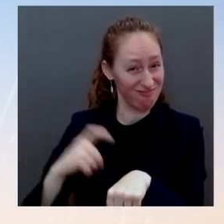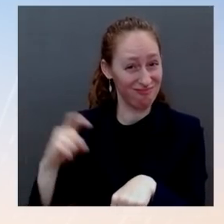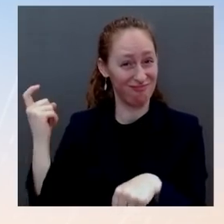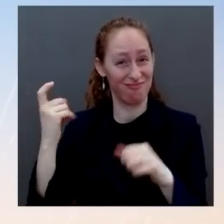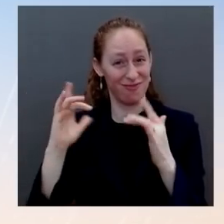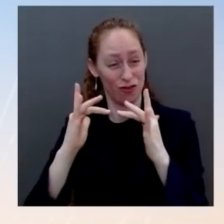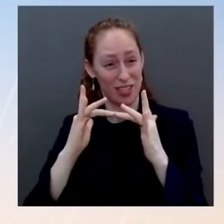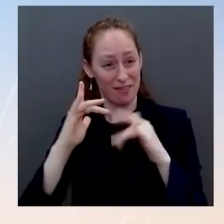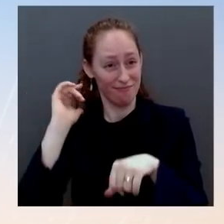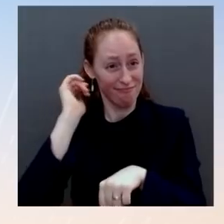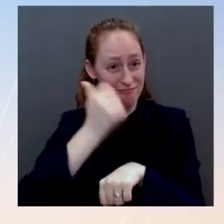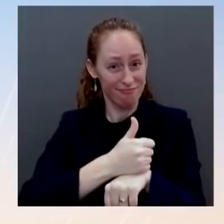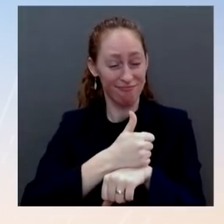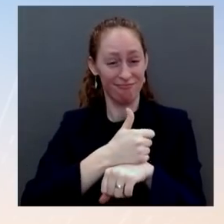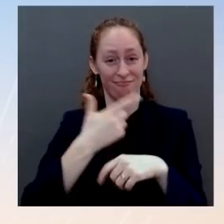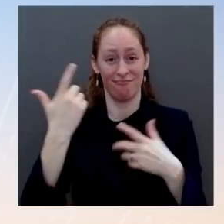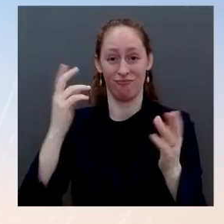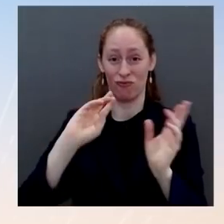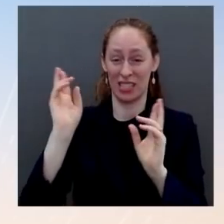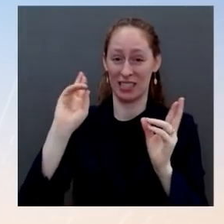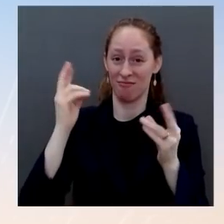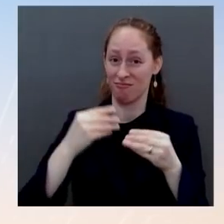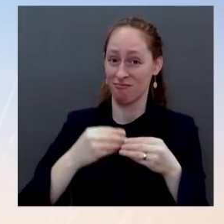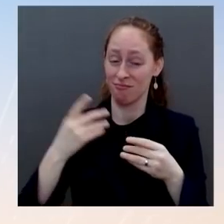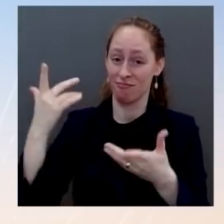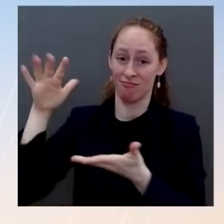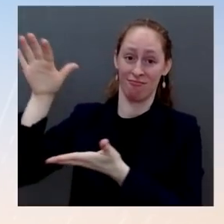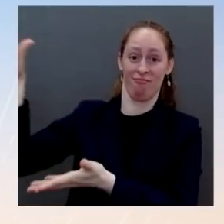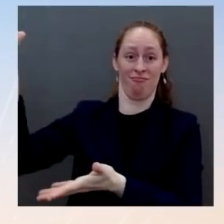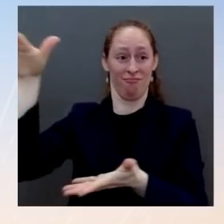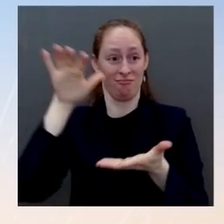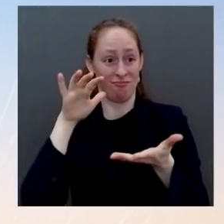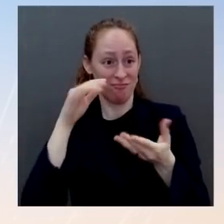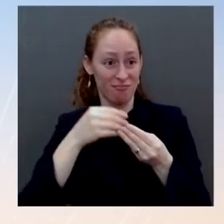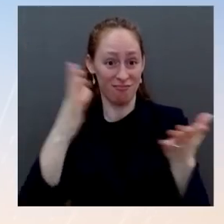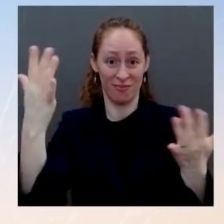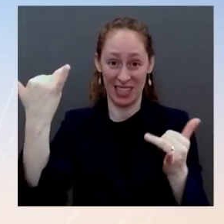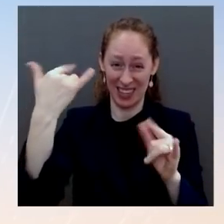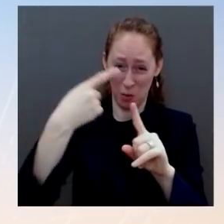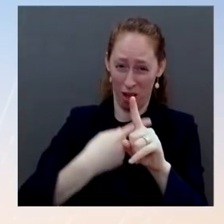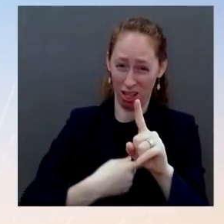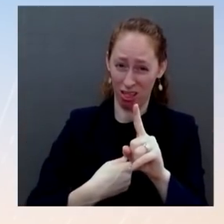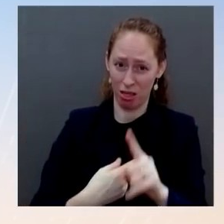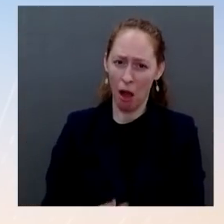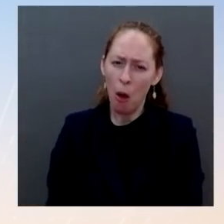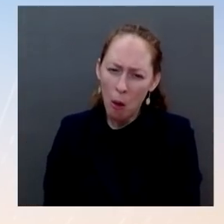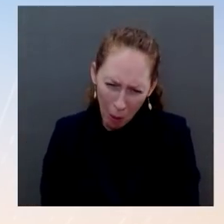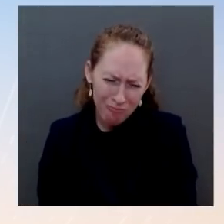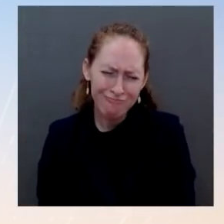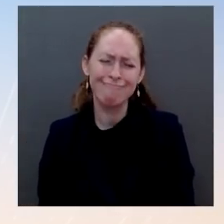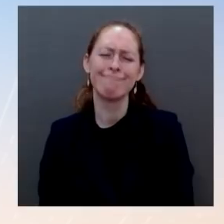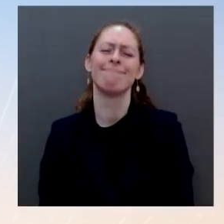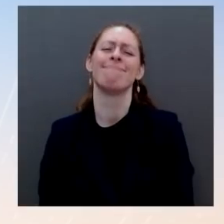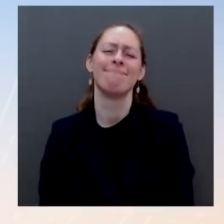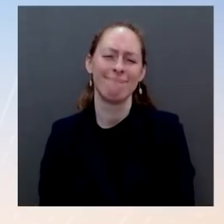Ms. Psaki: Absolutely. I mean, remember, a lot of these things are happening simultaneously, right? We issued the request for proposal;